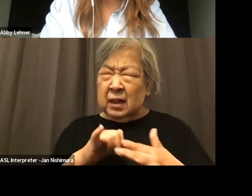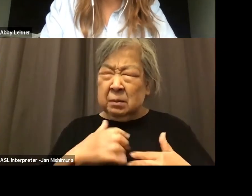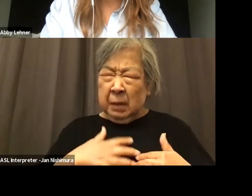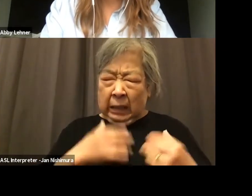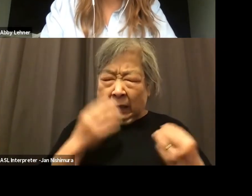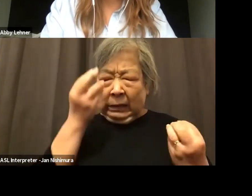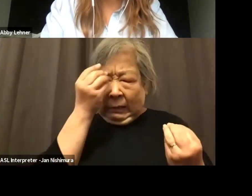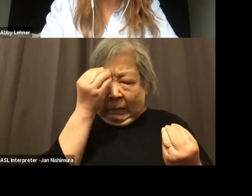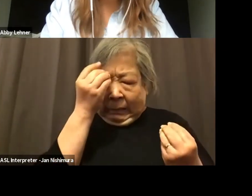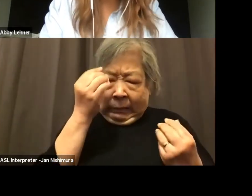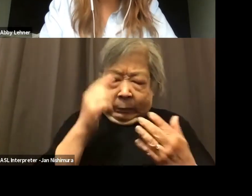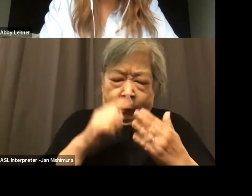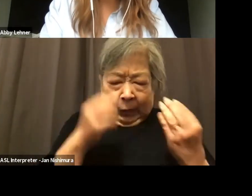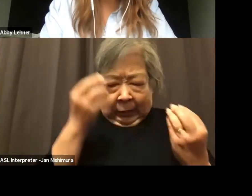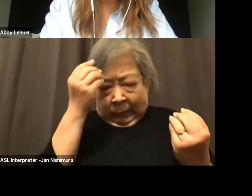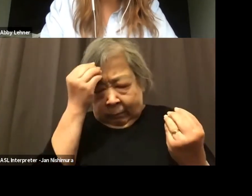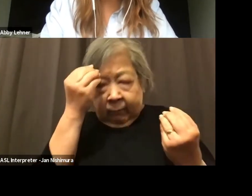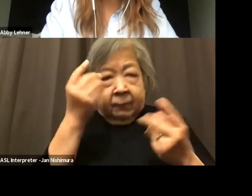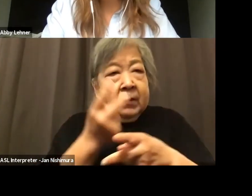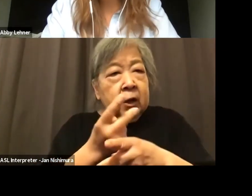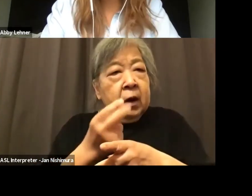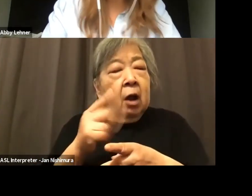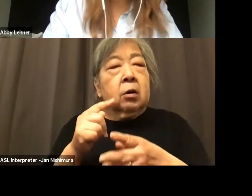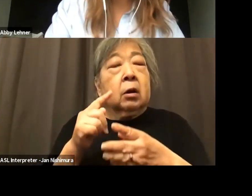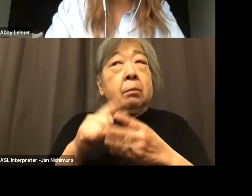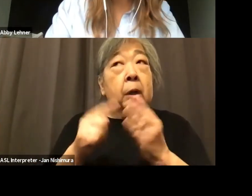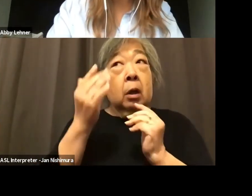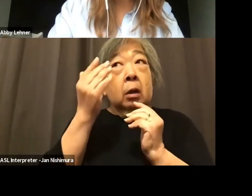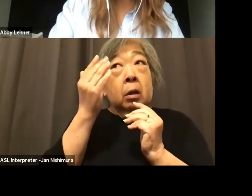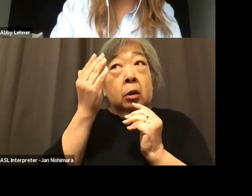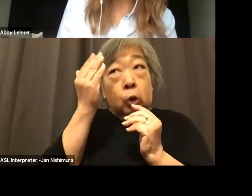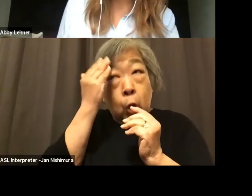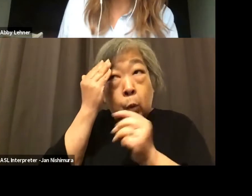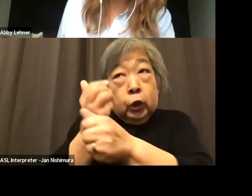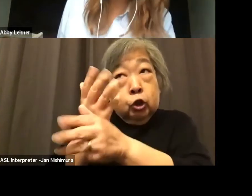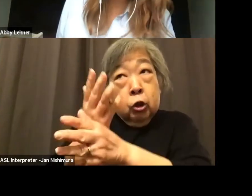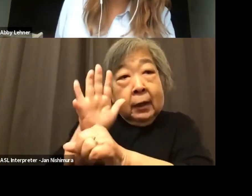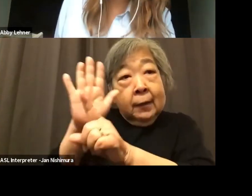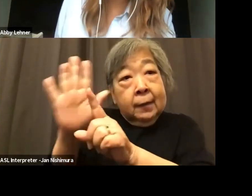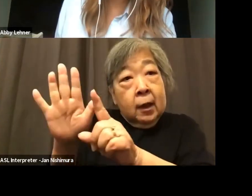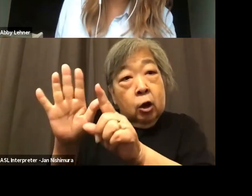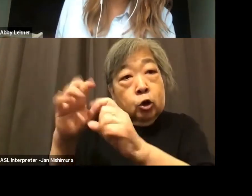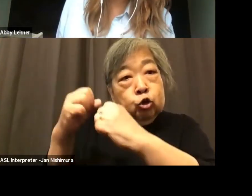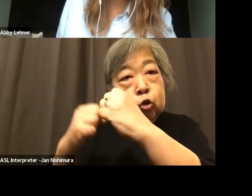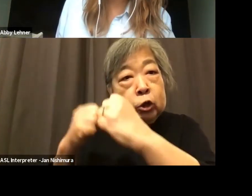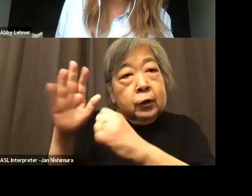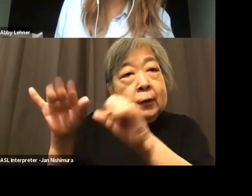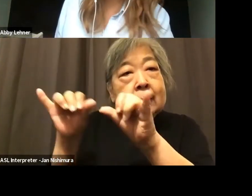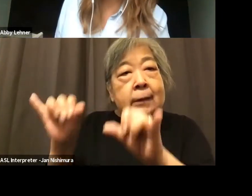as knowing what that structure is in Germany, I'm still trying to figure that out myself.